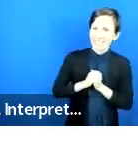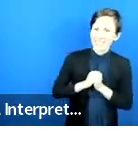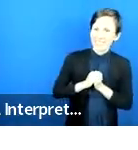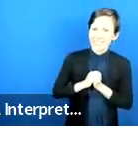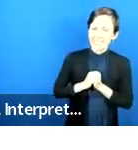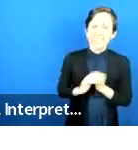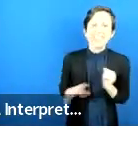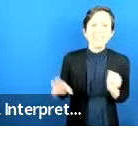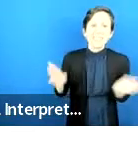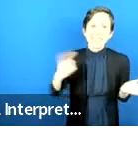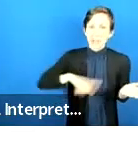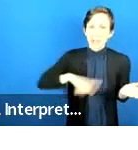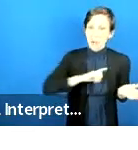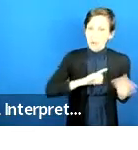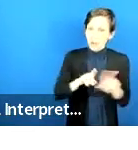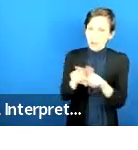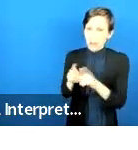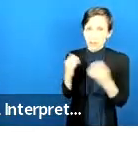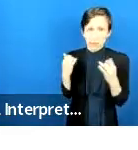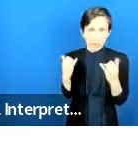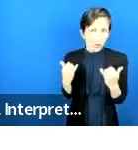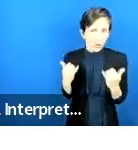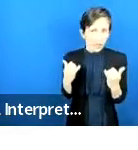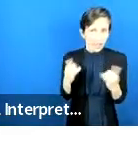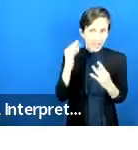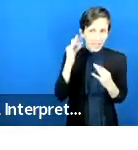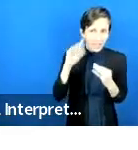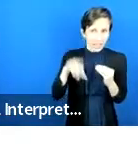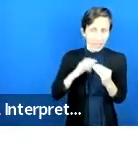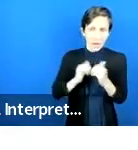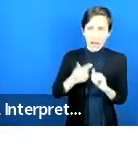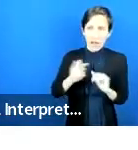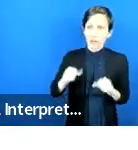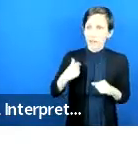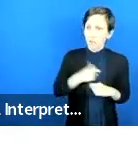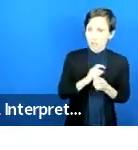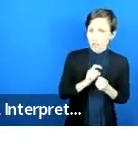We are also currently thinking about how do we evolve enrollment, oh,